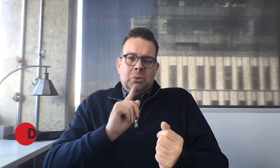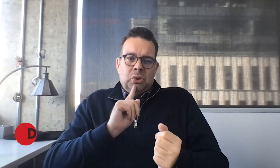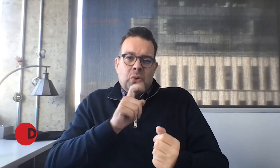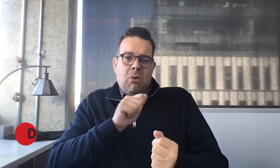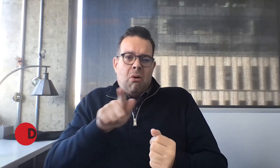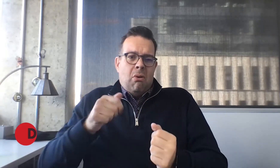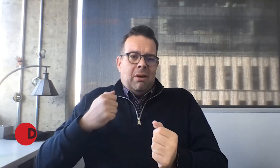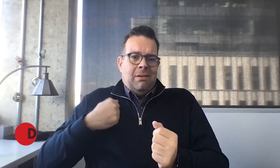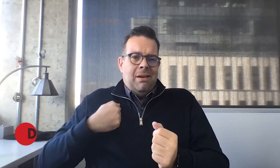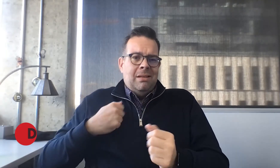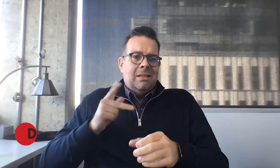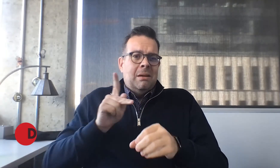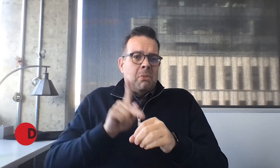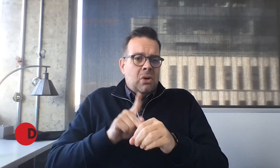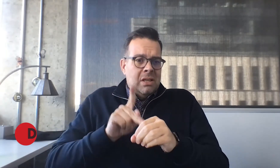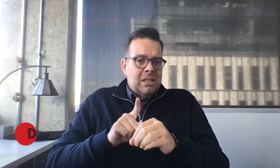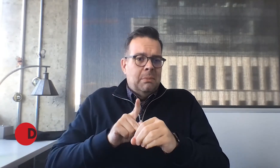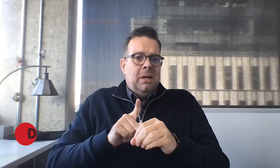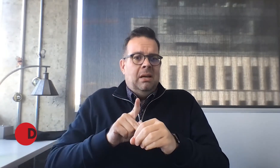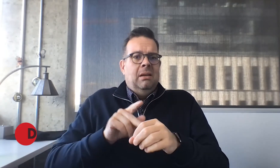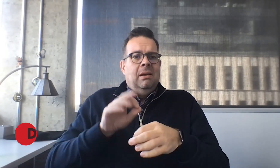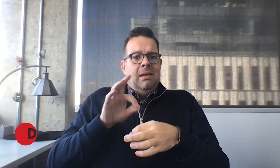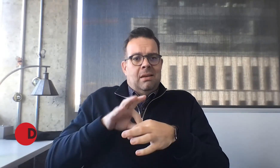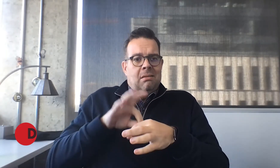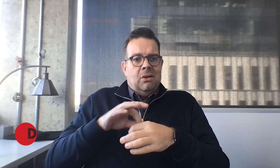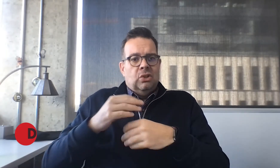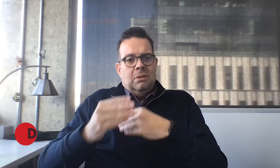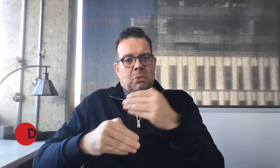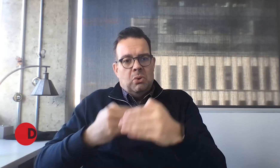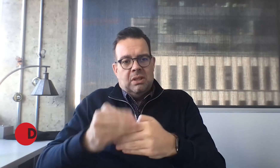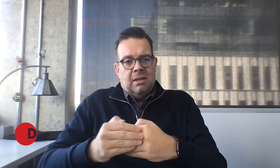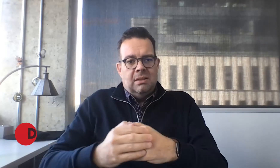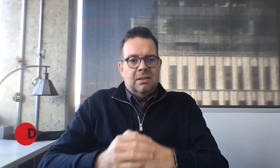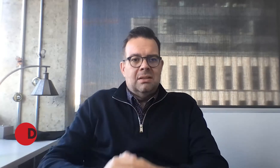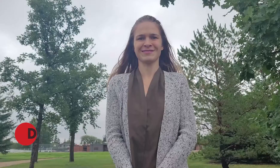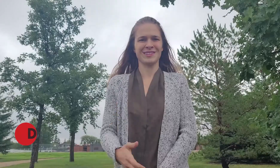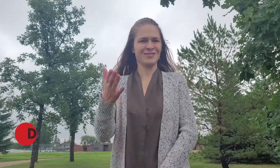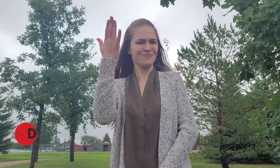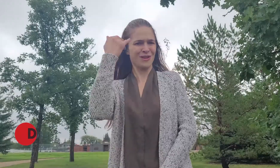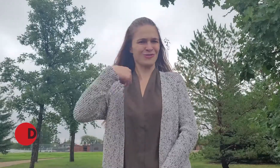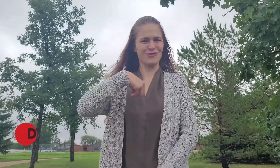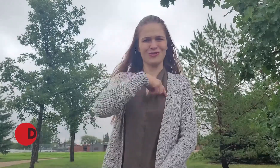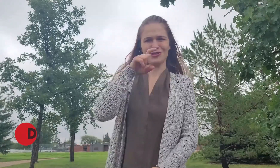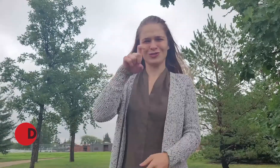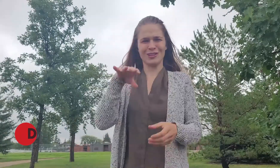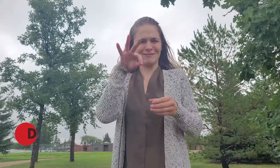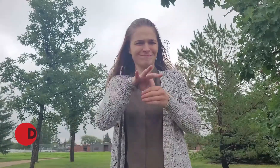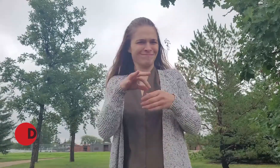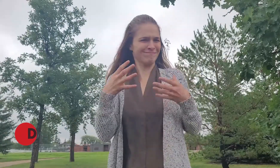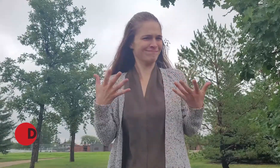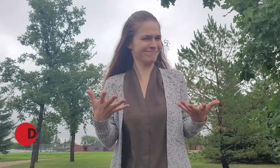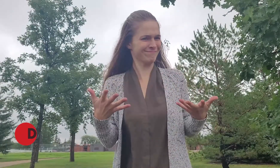Canadians can participate in the elections process. [Nicole]: Why should we vote?